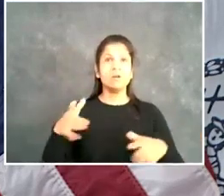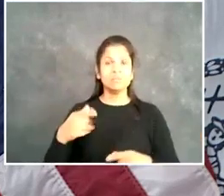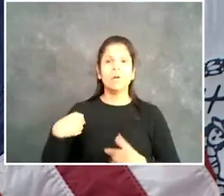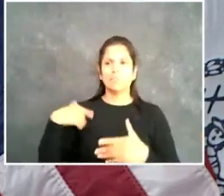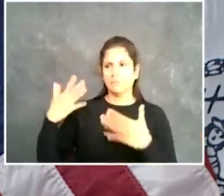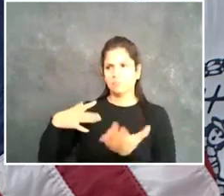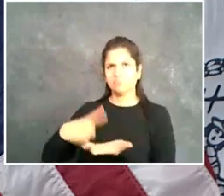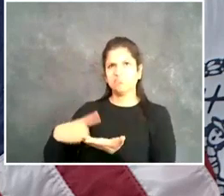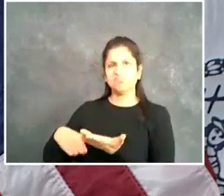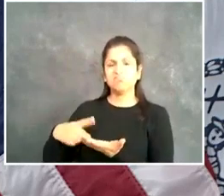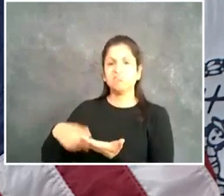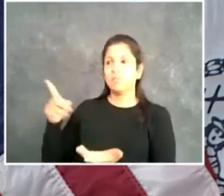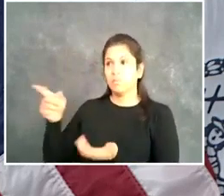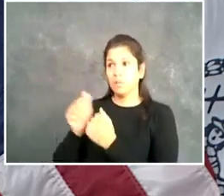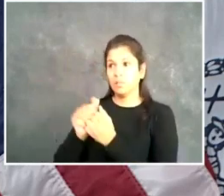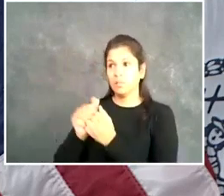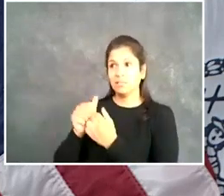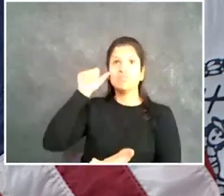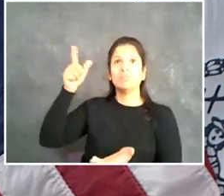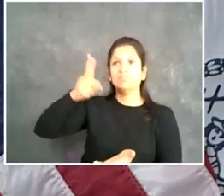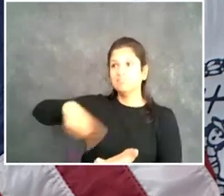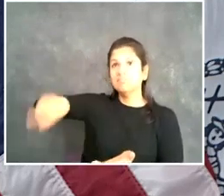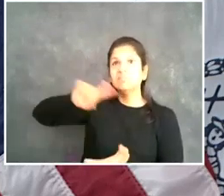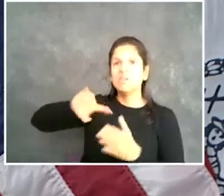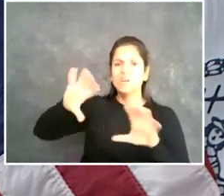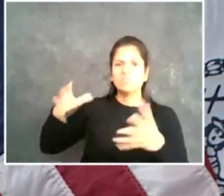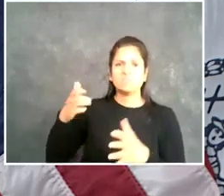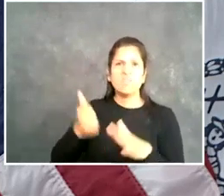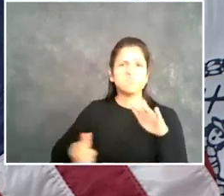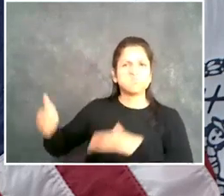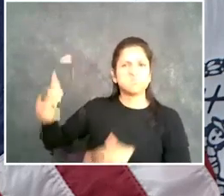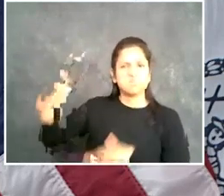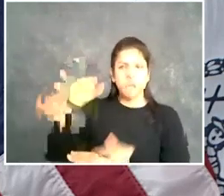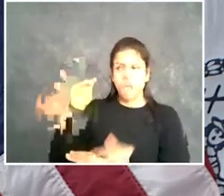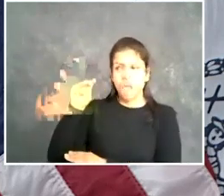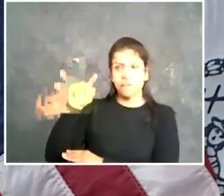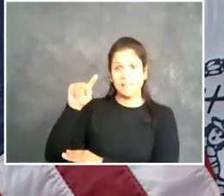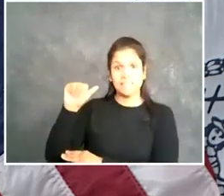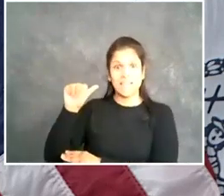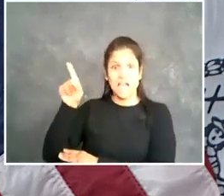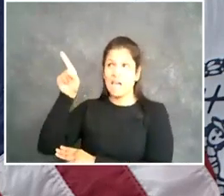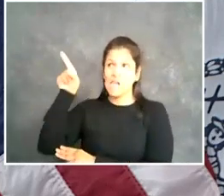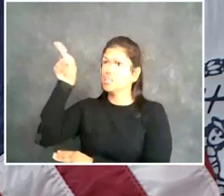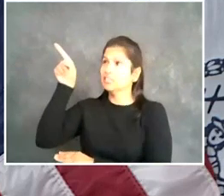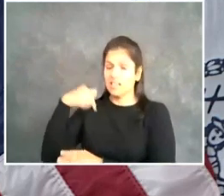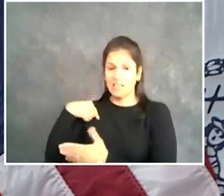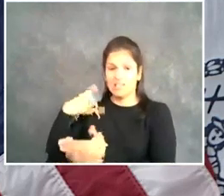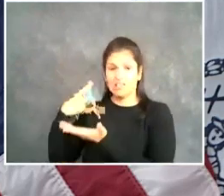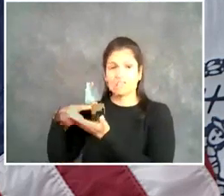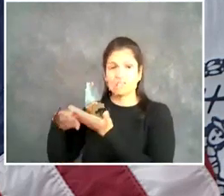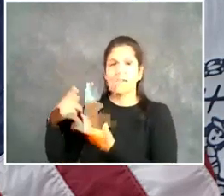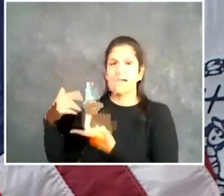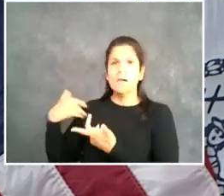CONVERSATION YESTERDAY WITH SARAH FEINBERG OF THE MTA TO